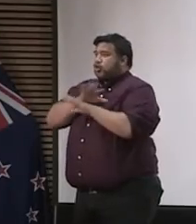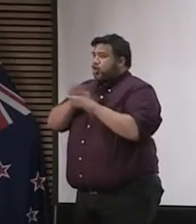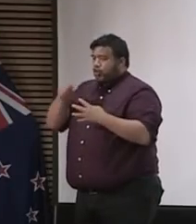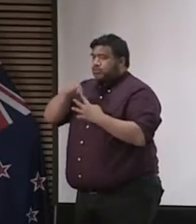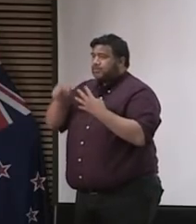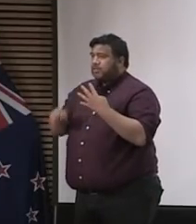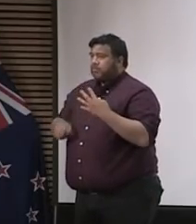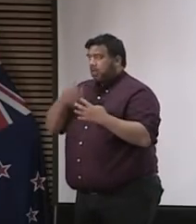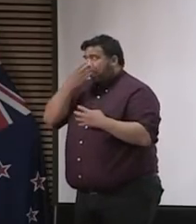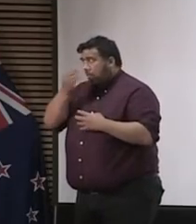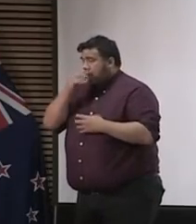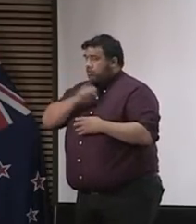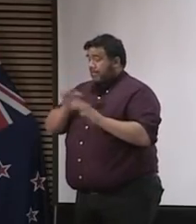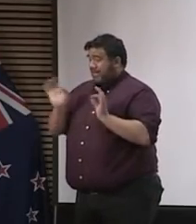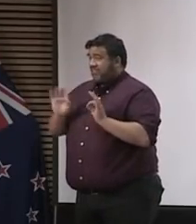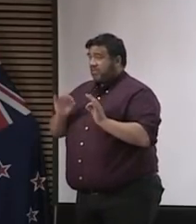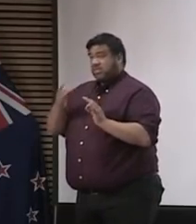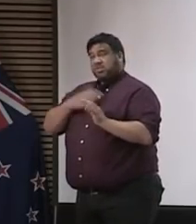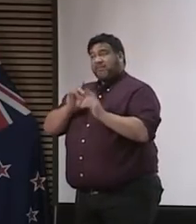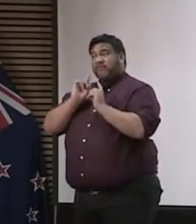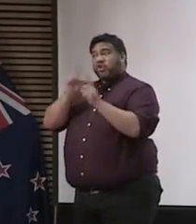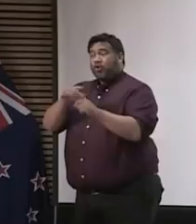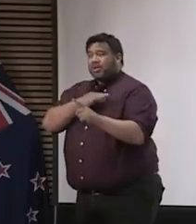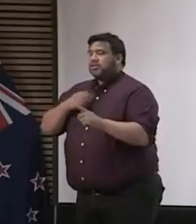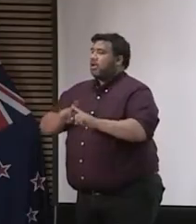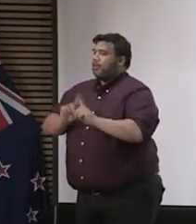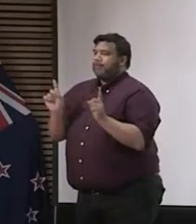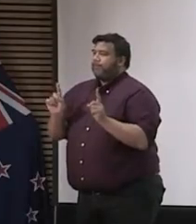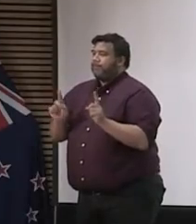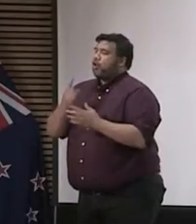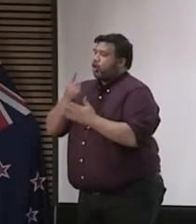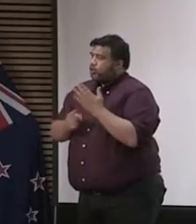not need a test if you are asymptomatic before going back to work next week.